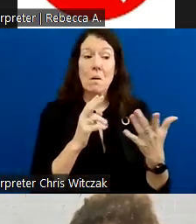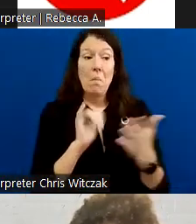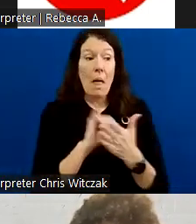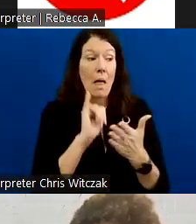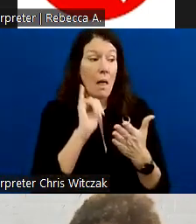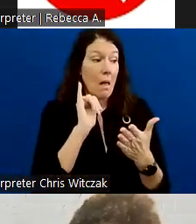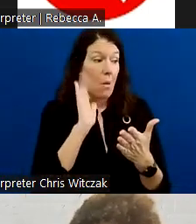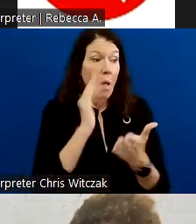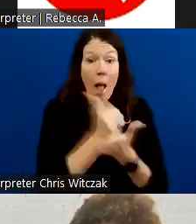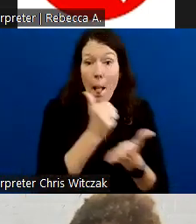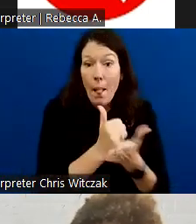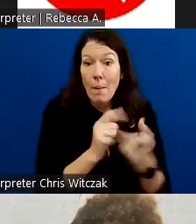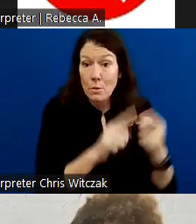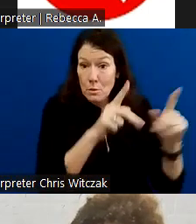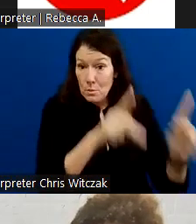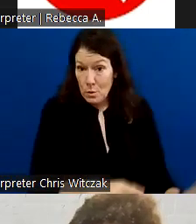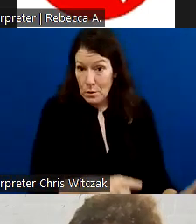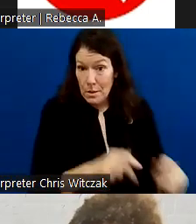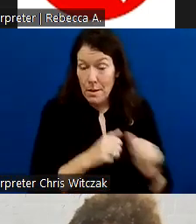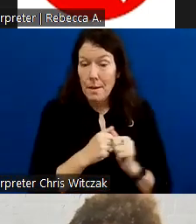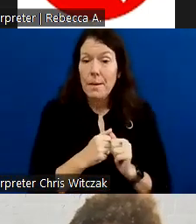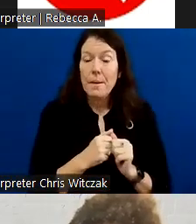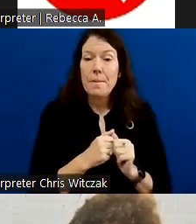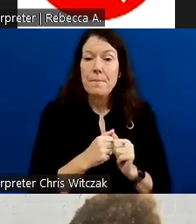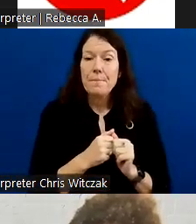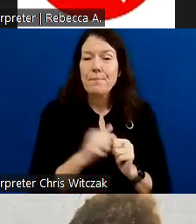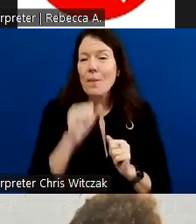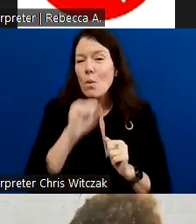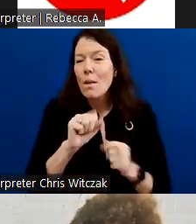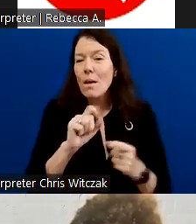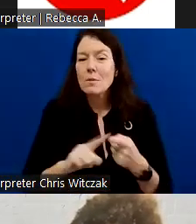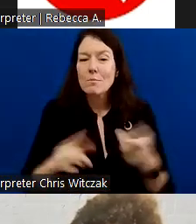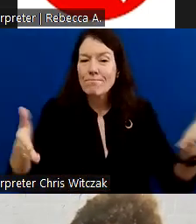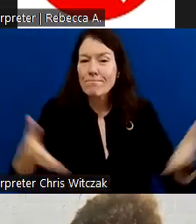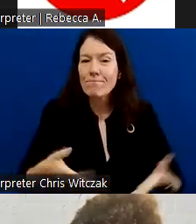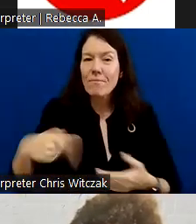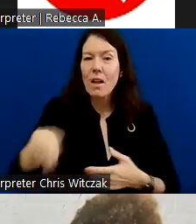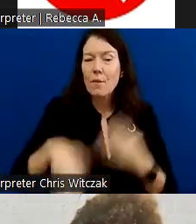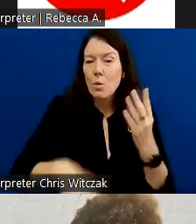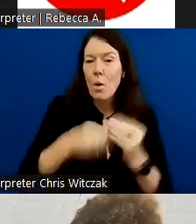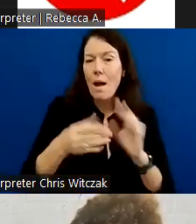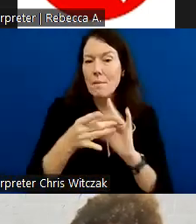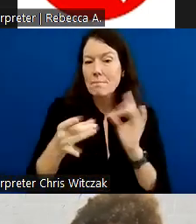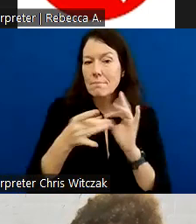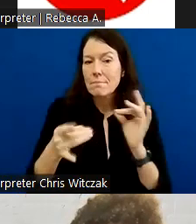somehow helpful for a person and I'd love to invite folks to put in the chat any examples